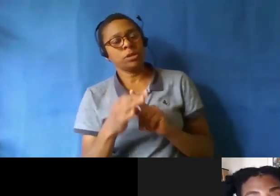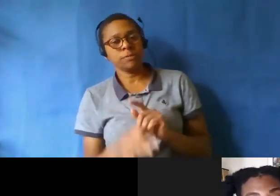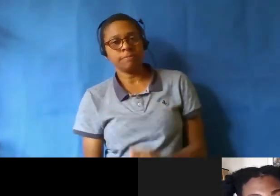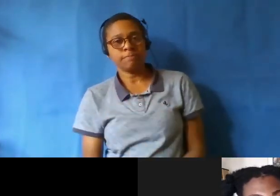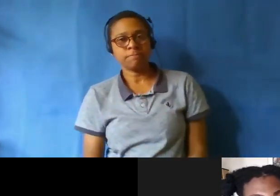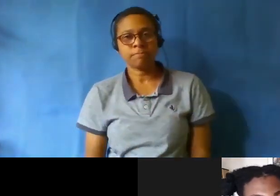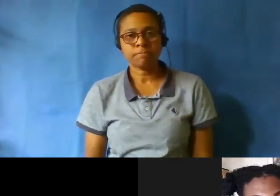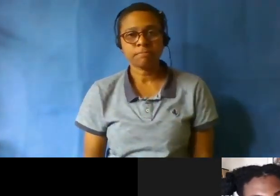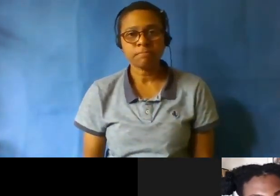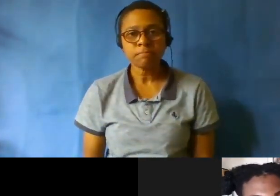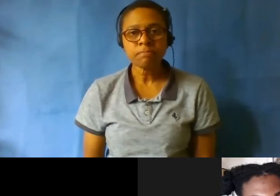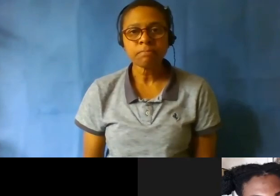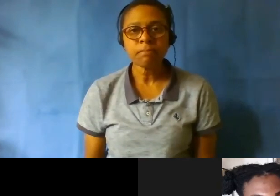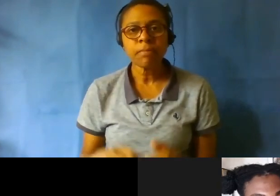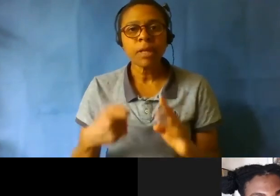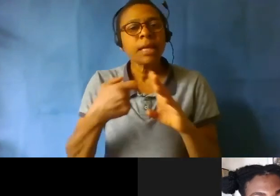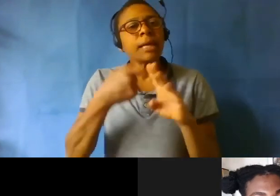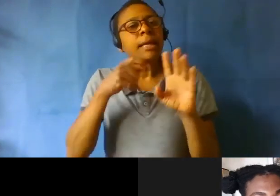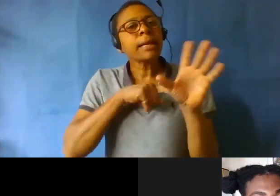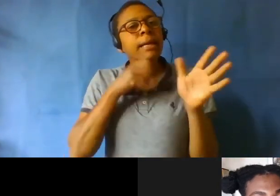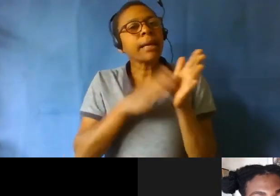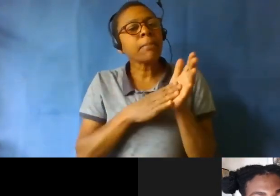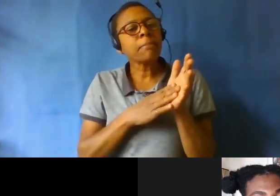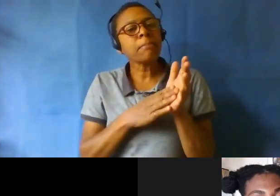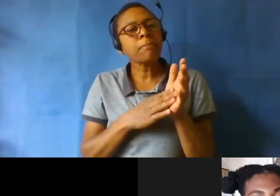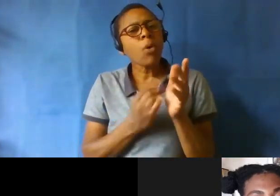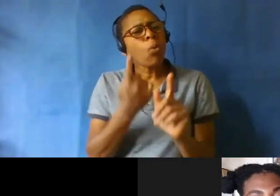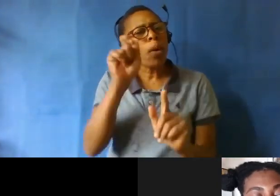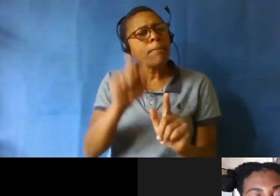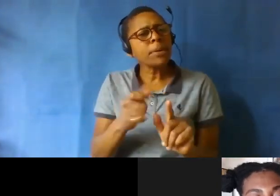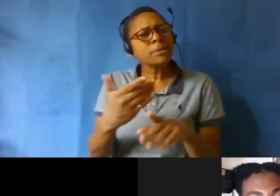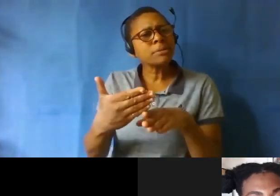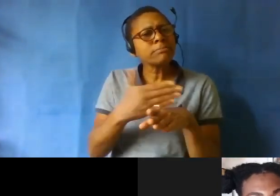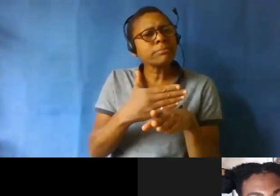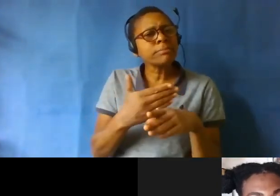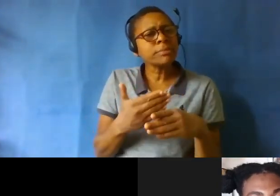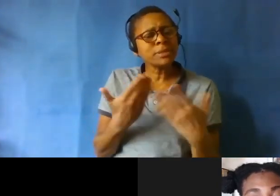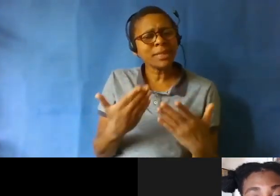was spoken about earlier was the idea of our intersecting identities not being